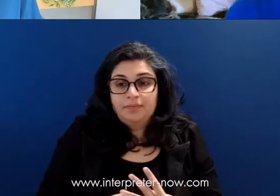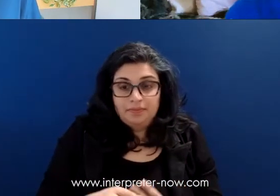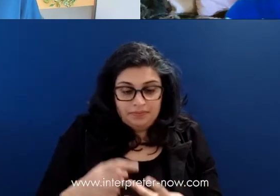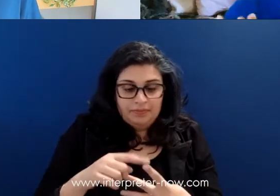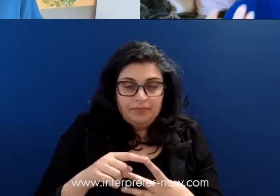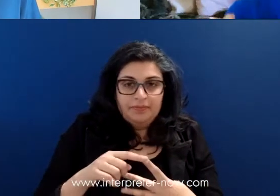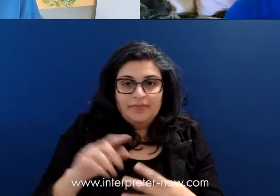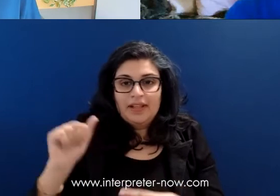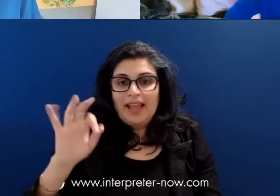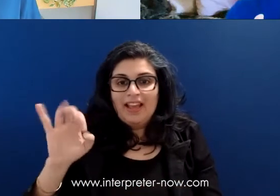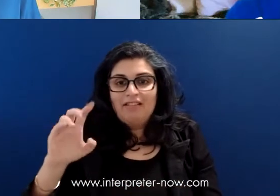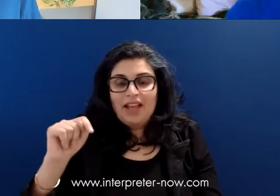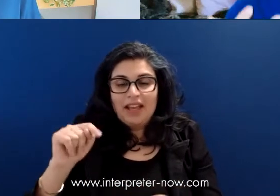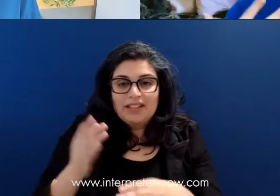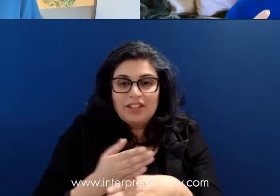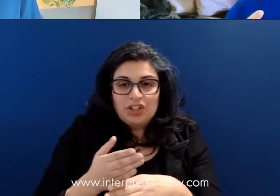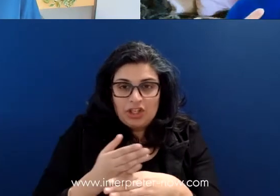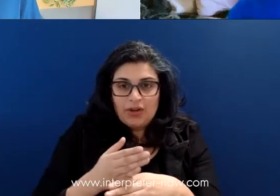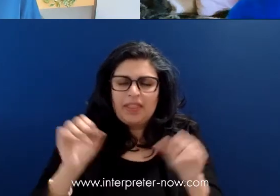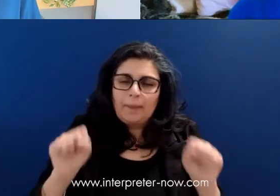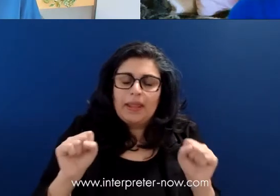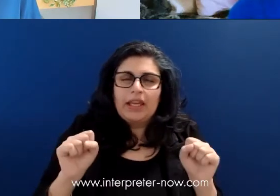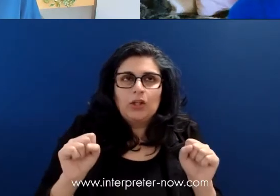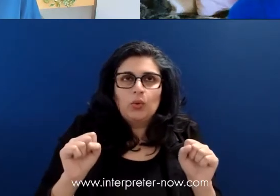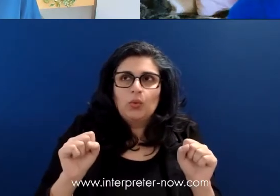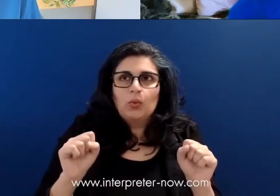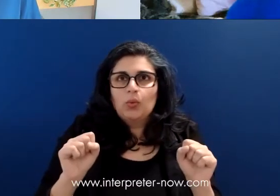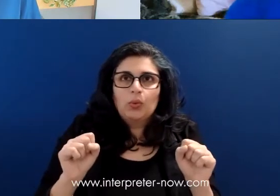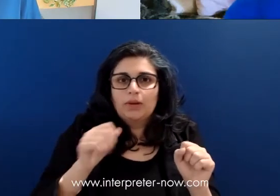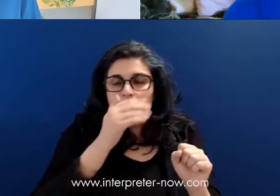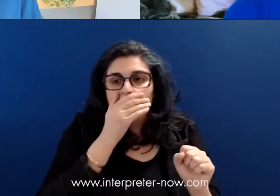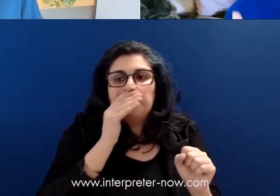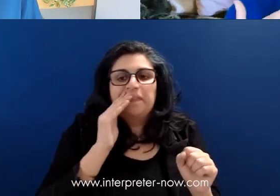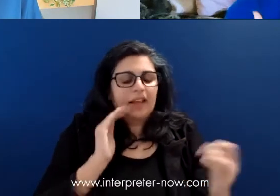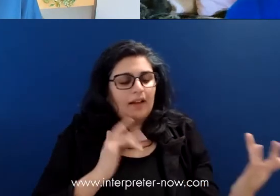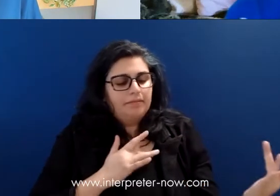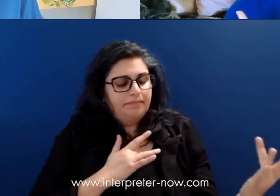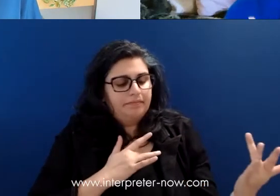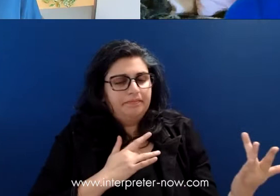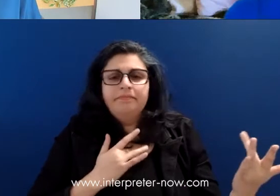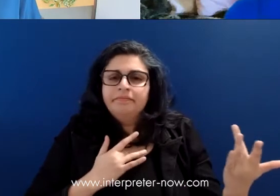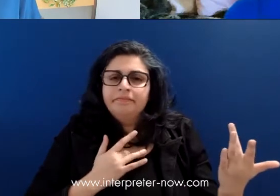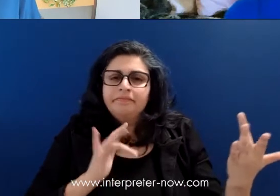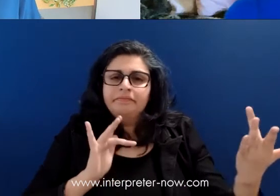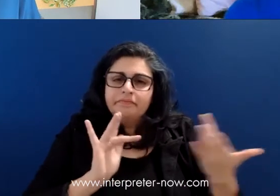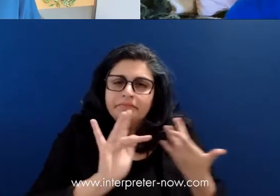So empathy involves the ability to feel what another person might be feeling.